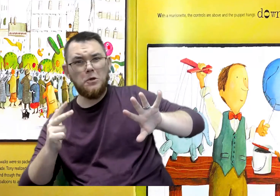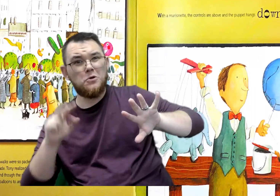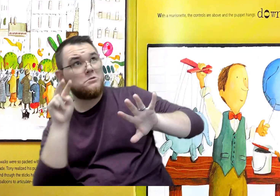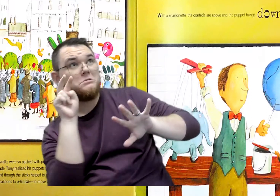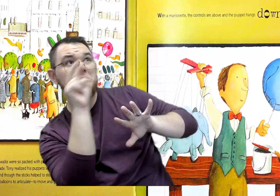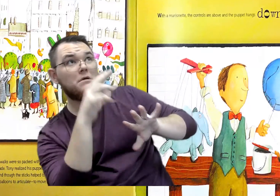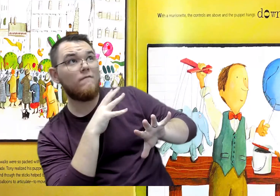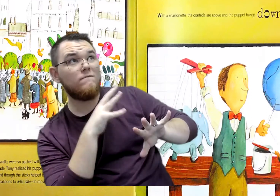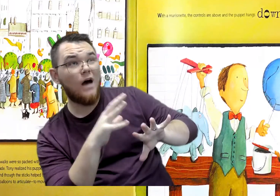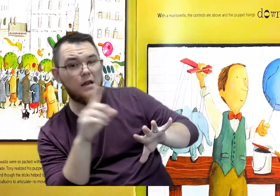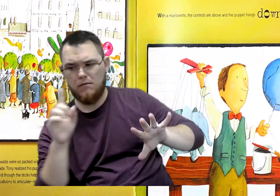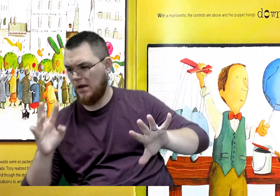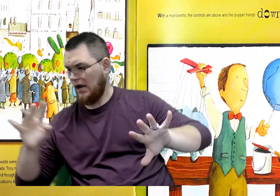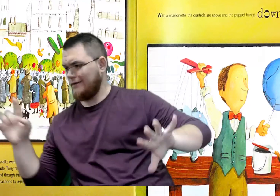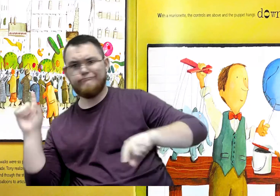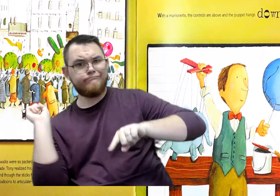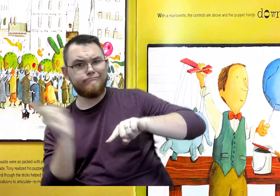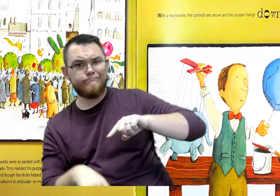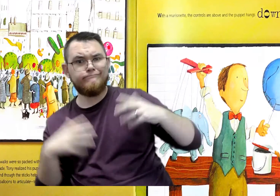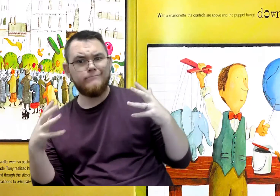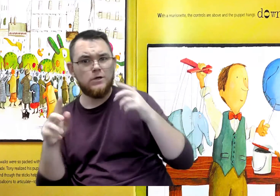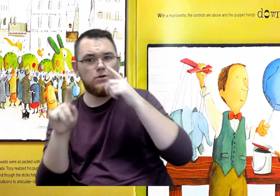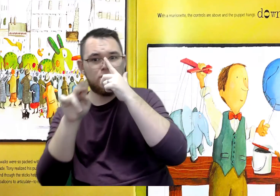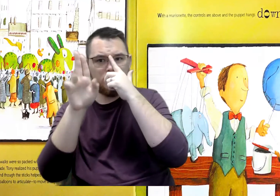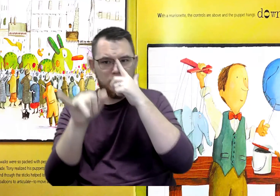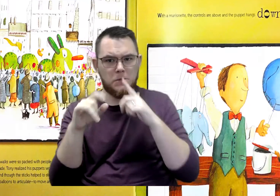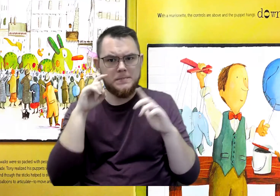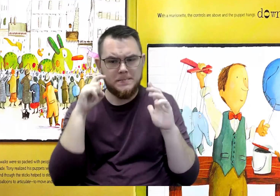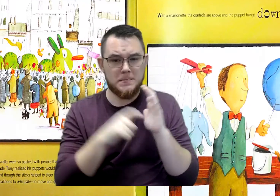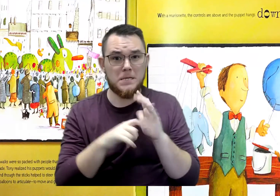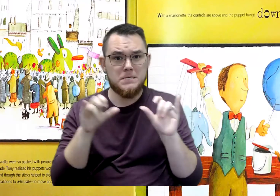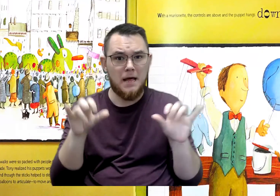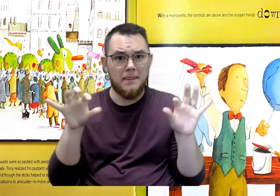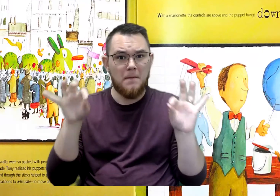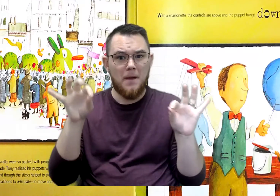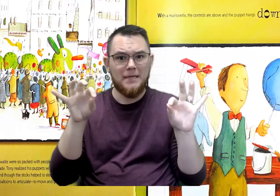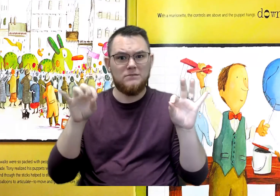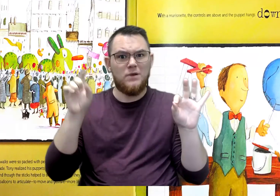Tony realized his puppets would have to be even bigger and higher off the ground.